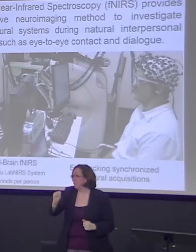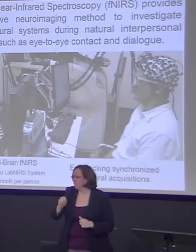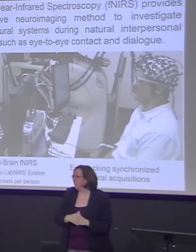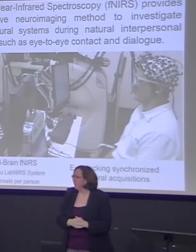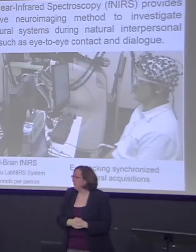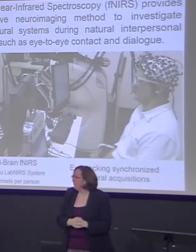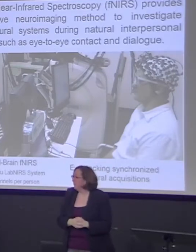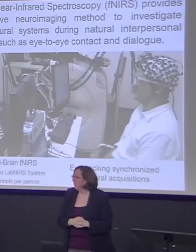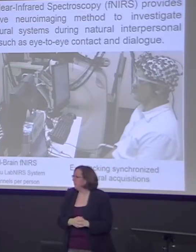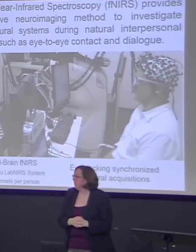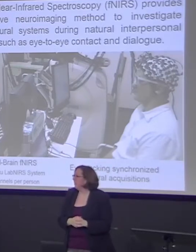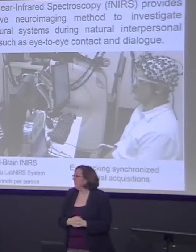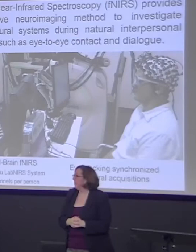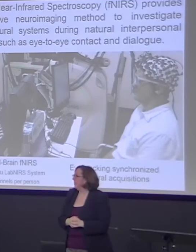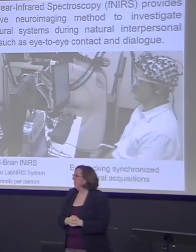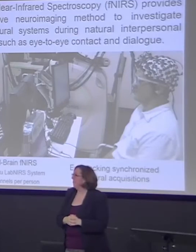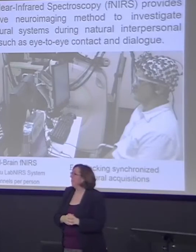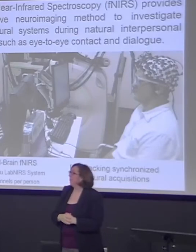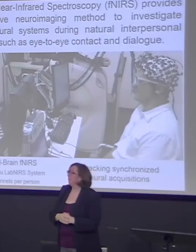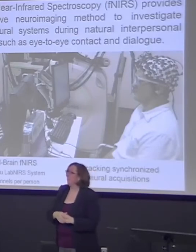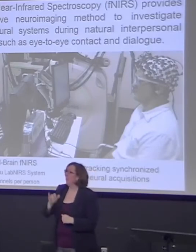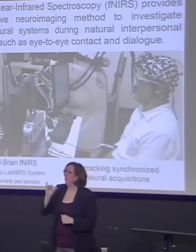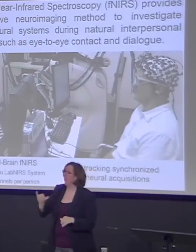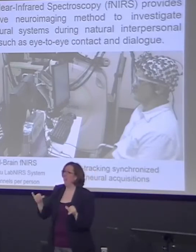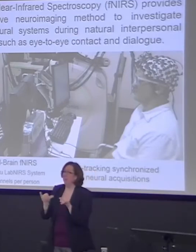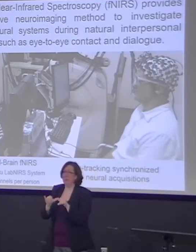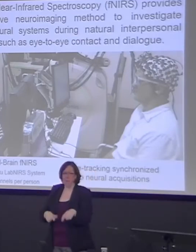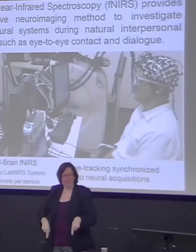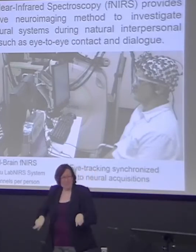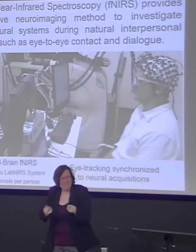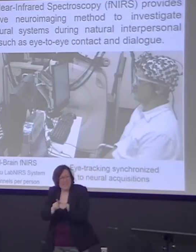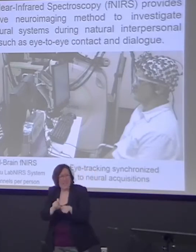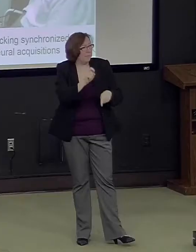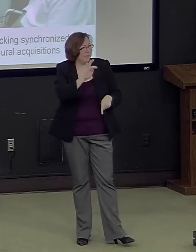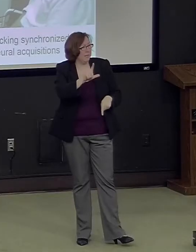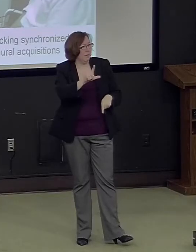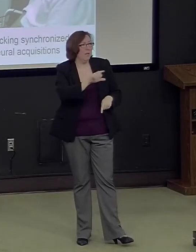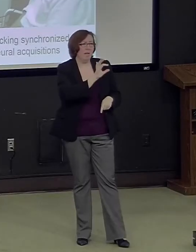the same signal as functional MRI does but in a different way.